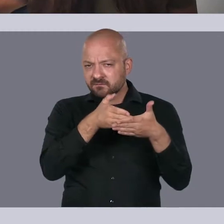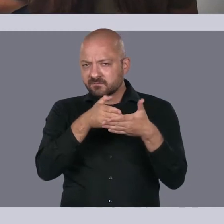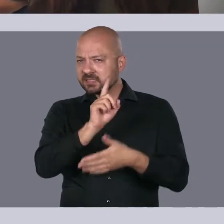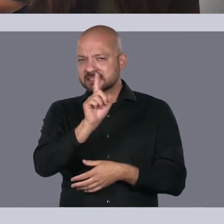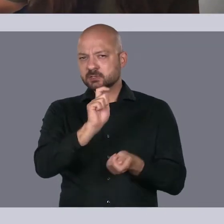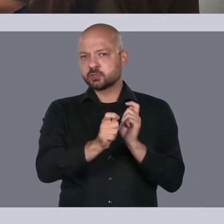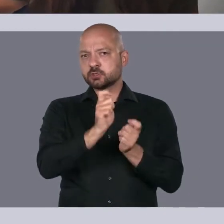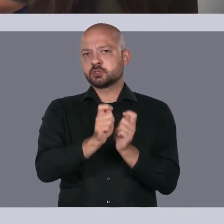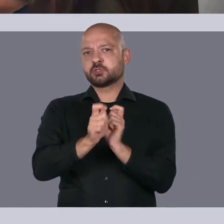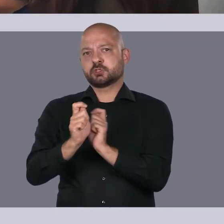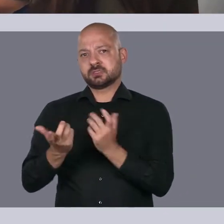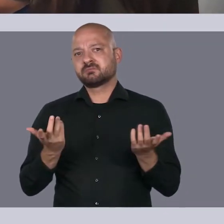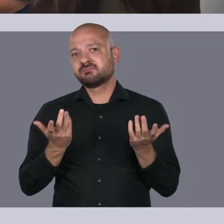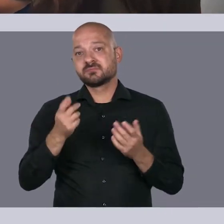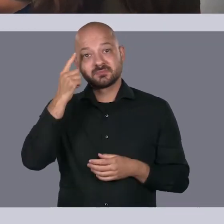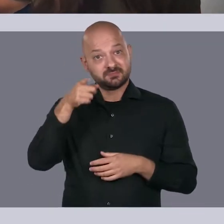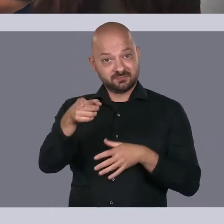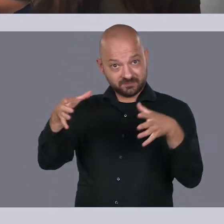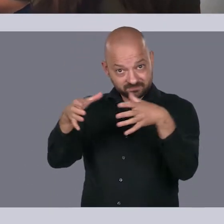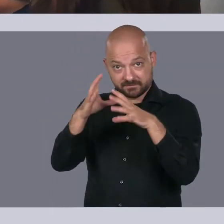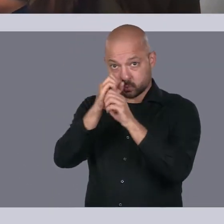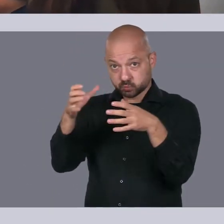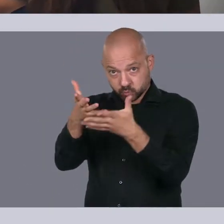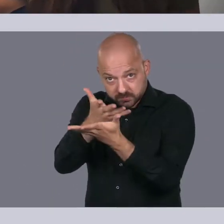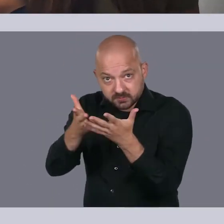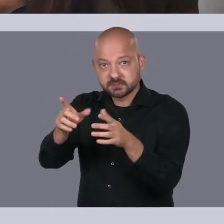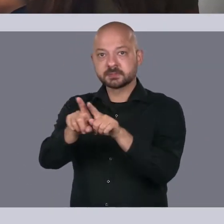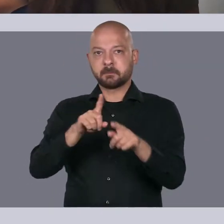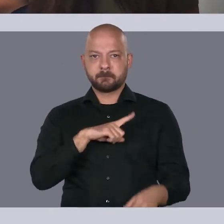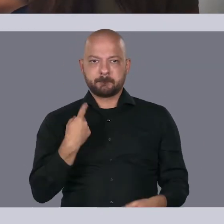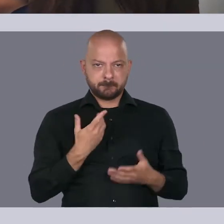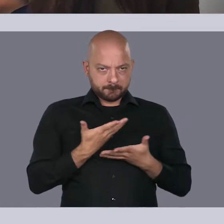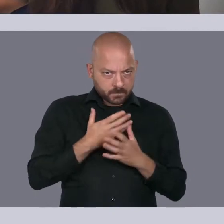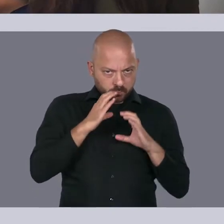but also through our internal exchange beforehand. What we realized above all is the importance